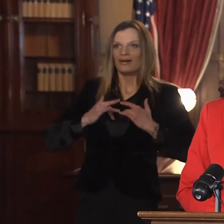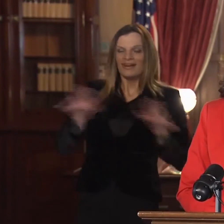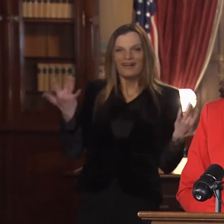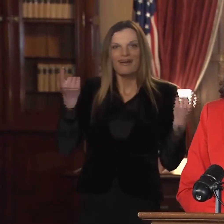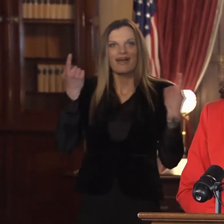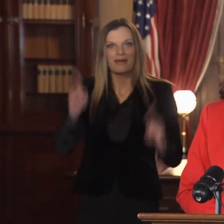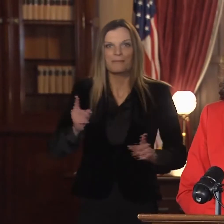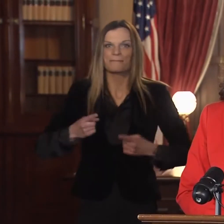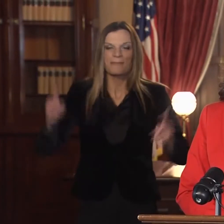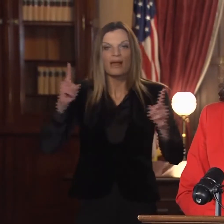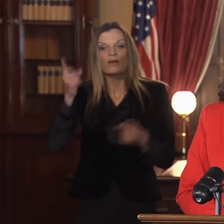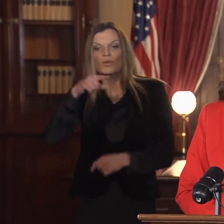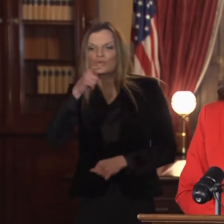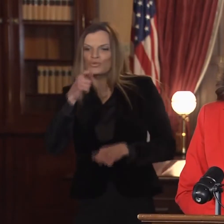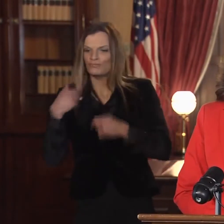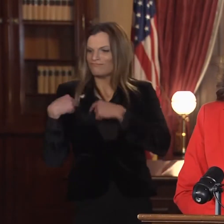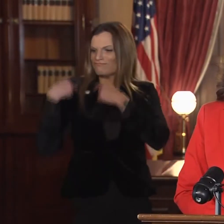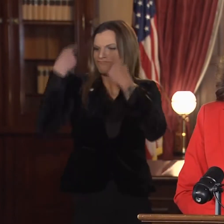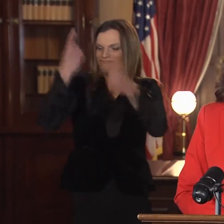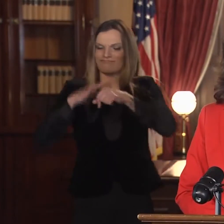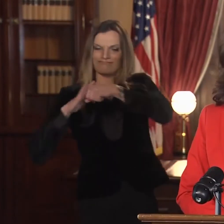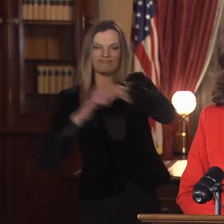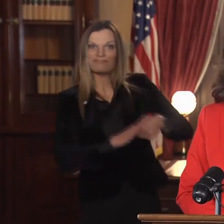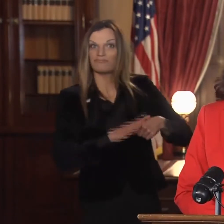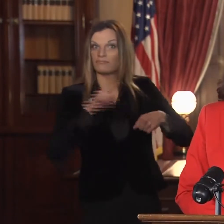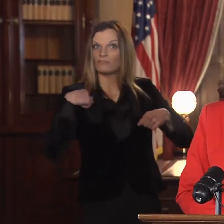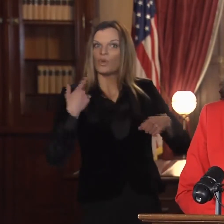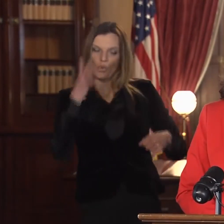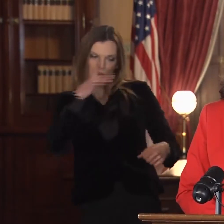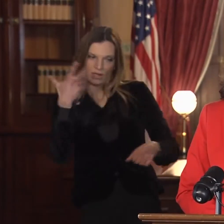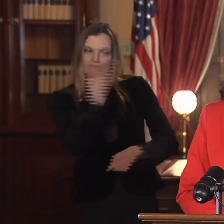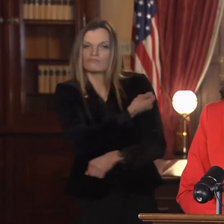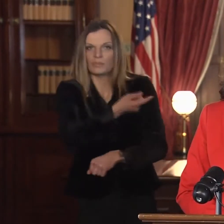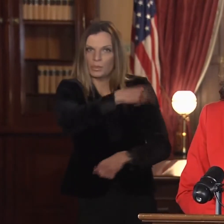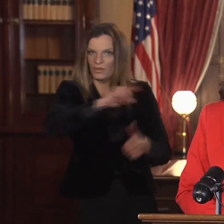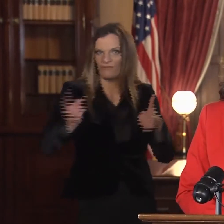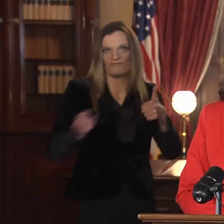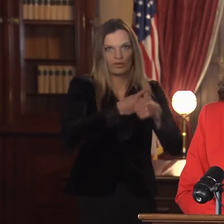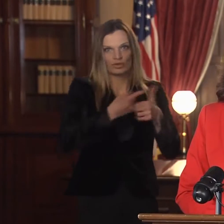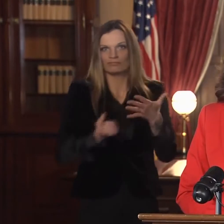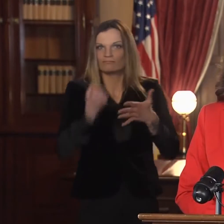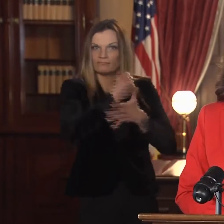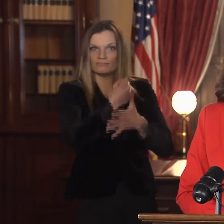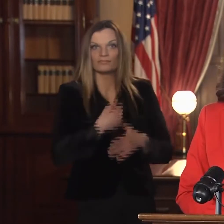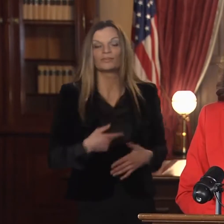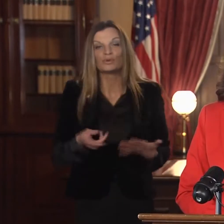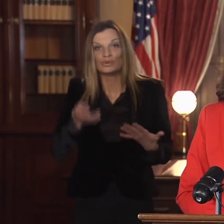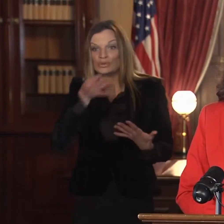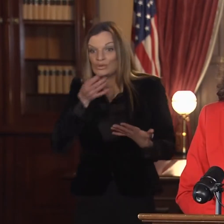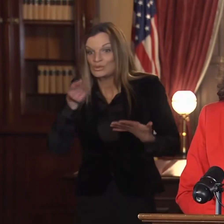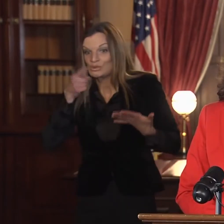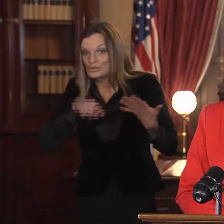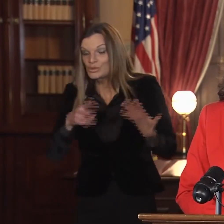HOPE ON THE HORIZON. WE HAVE SAFE, EFFECTIVE VACCINE THAT IS BEGINNING TO BE DISTRIBUTED TOUR MOST